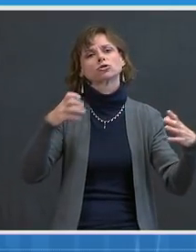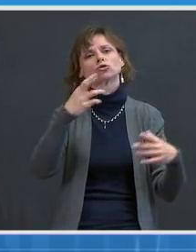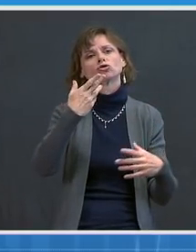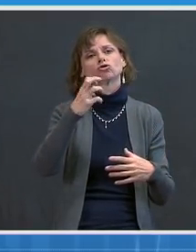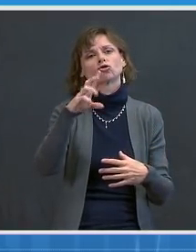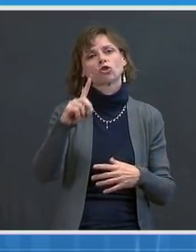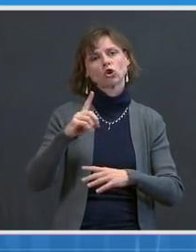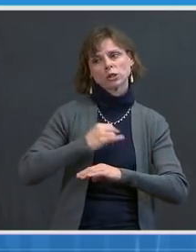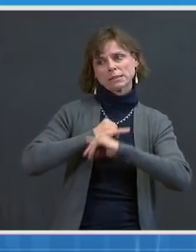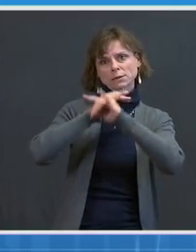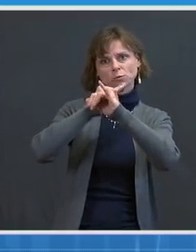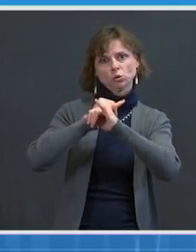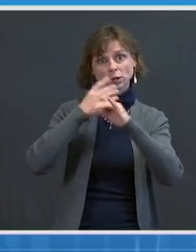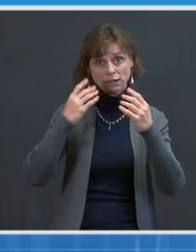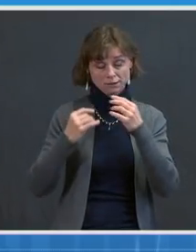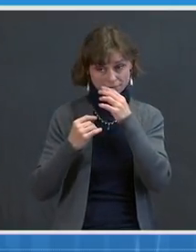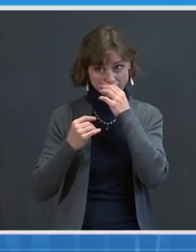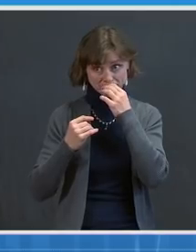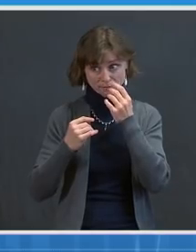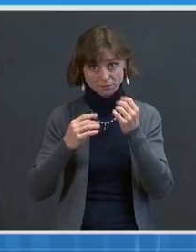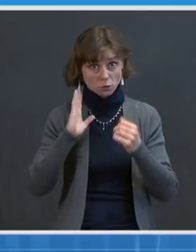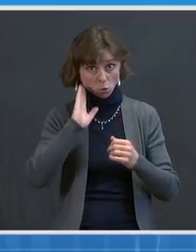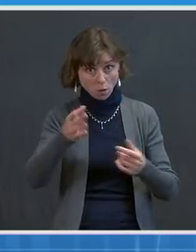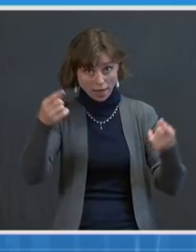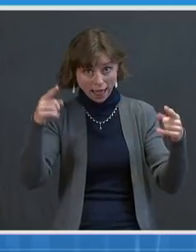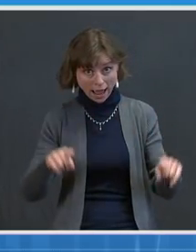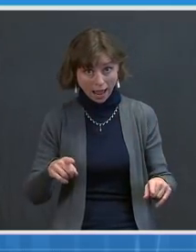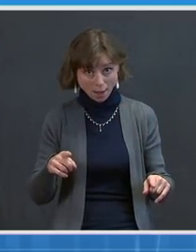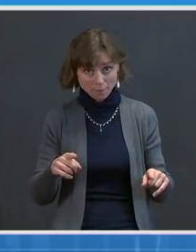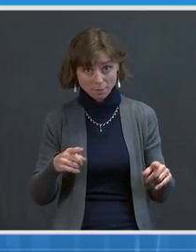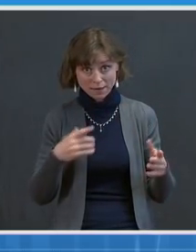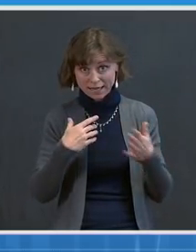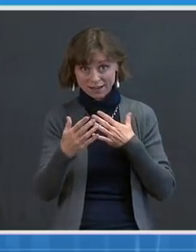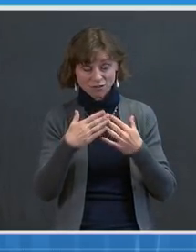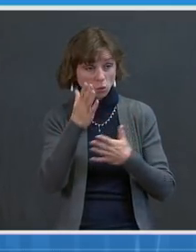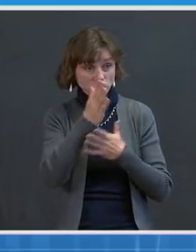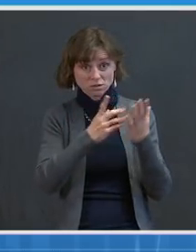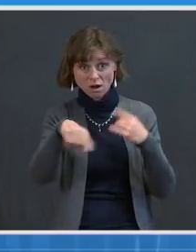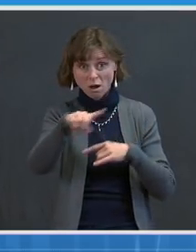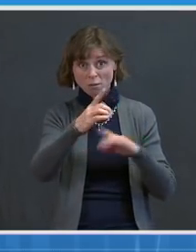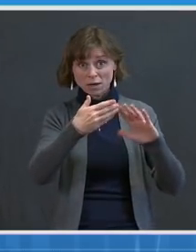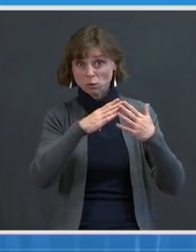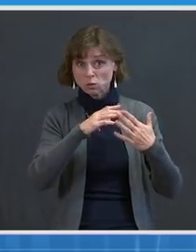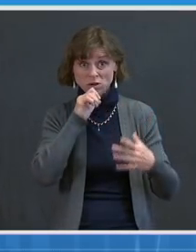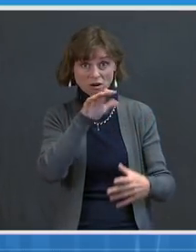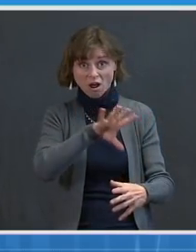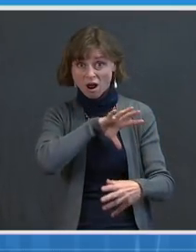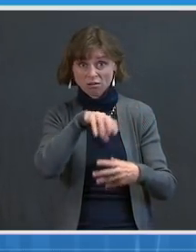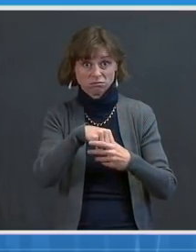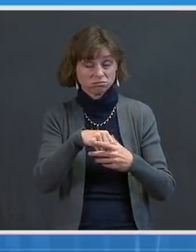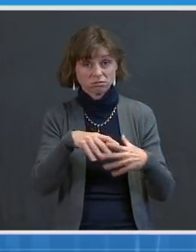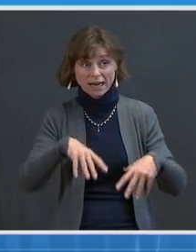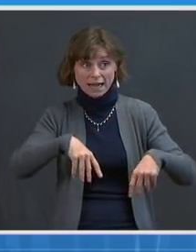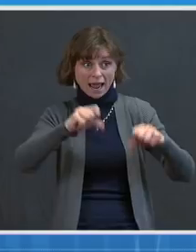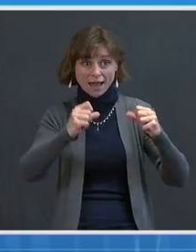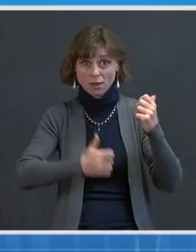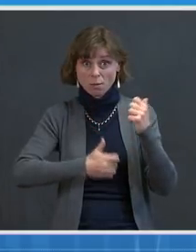as you have certain communities that still are not participating in the majority way for this effort? Thank you.